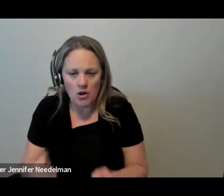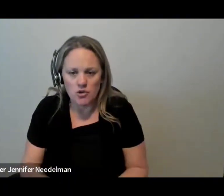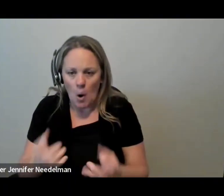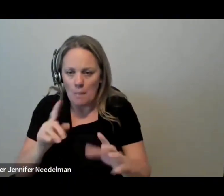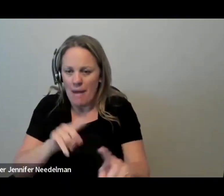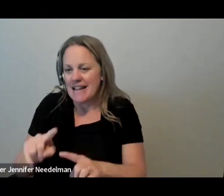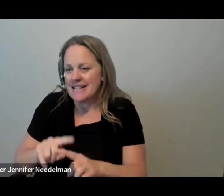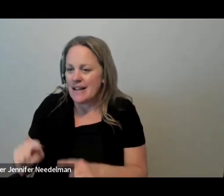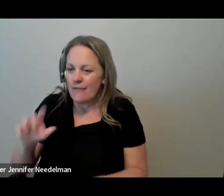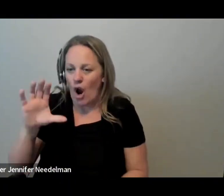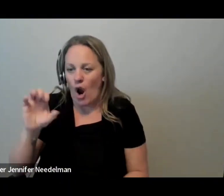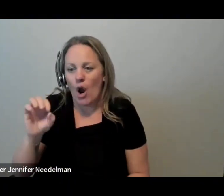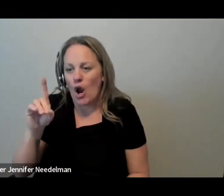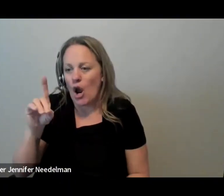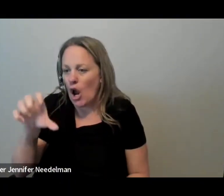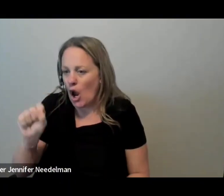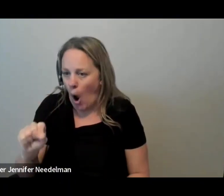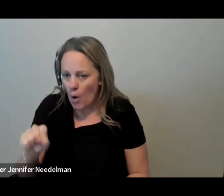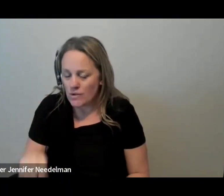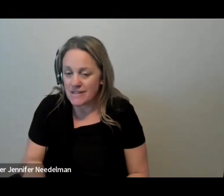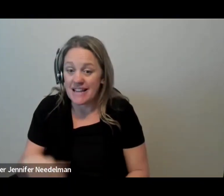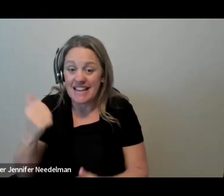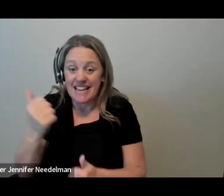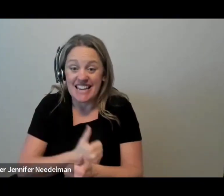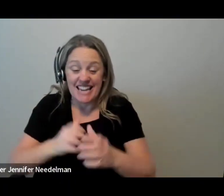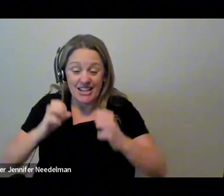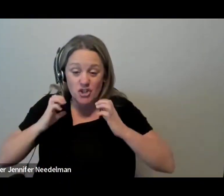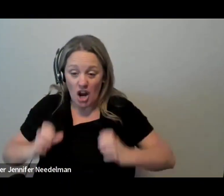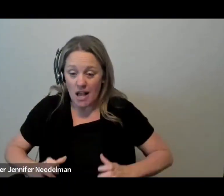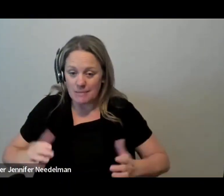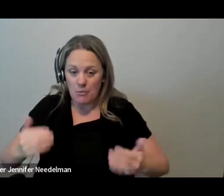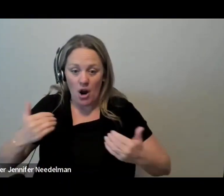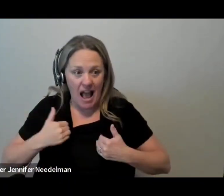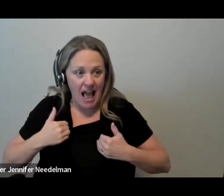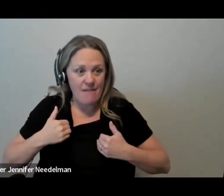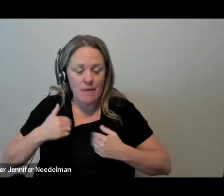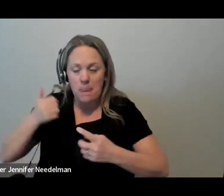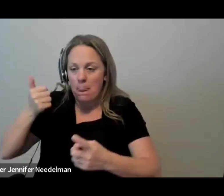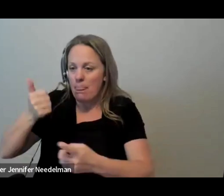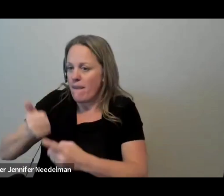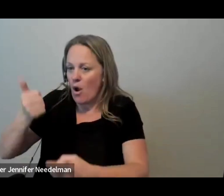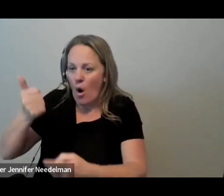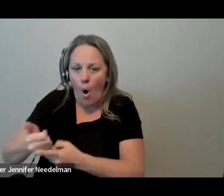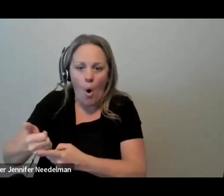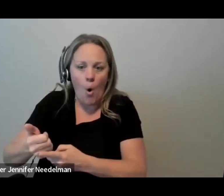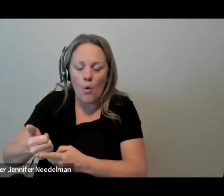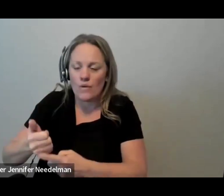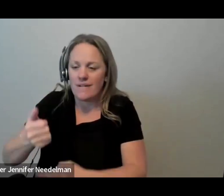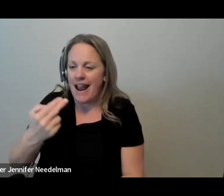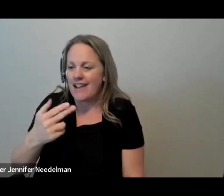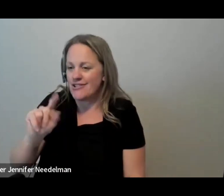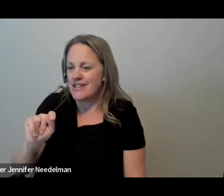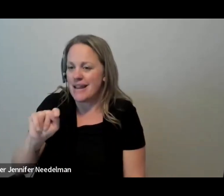Because each customer that comes, they have a whole different document, a whole different HTML dom,